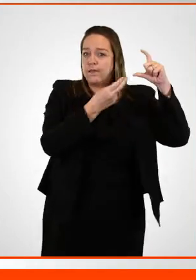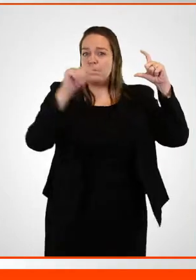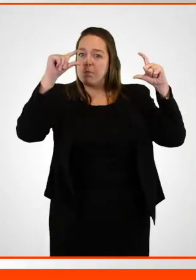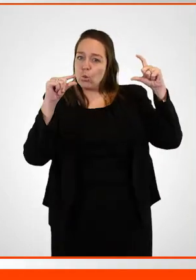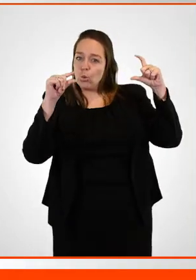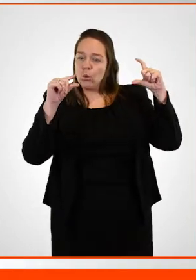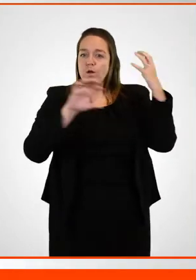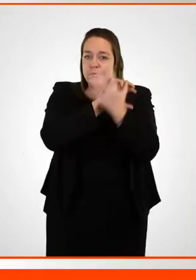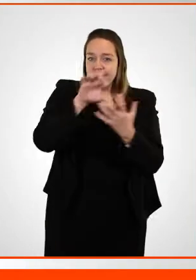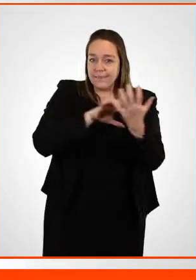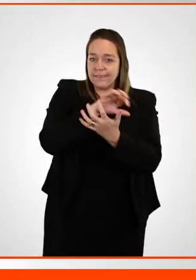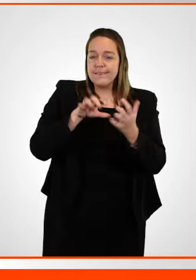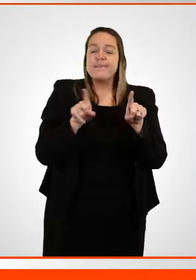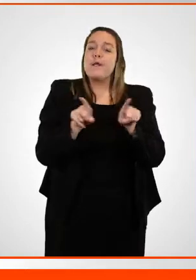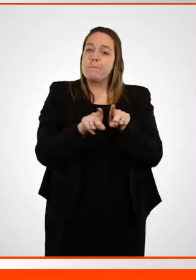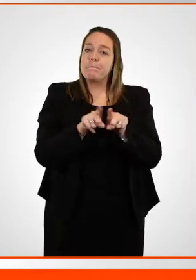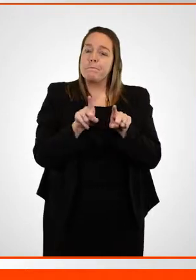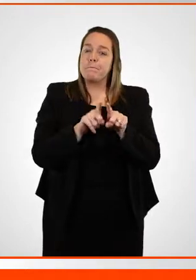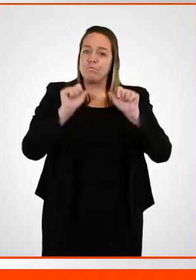some small and we're going to do the same kind of practice